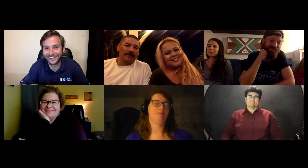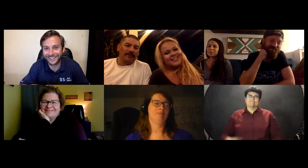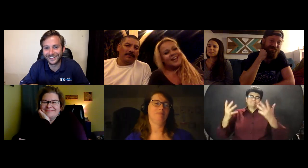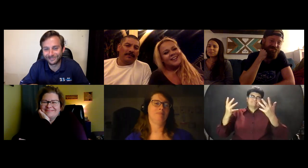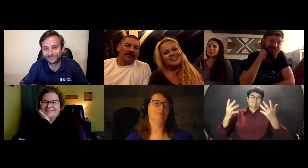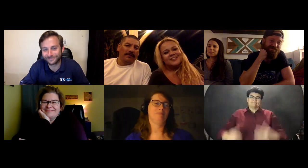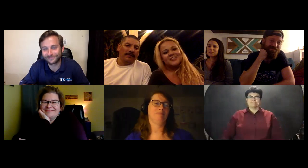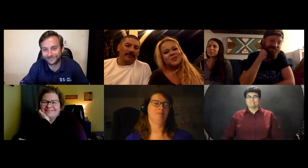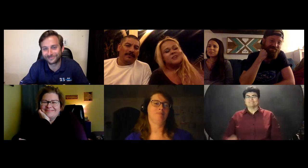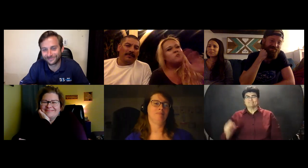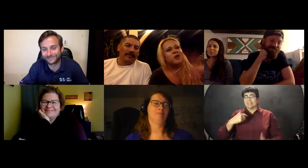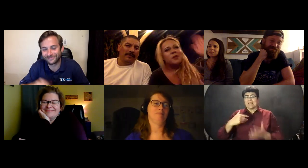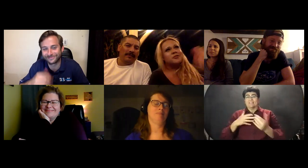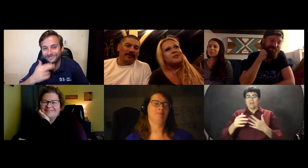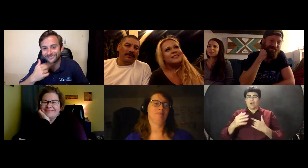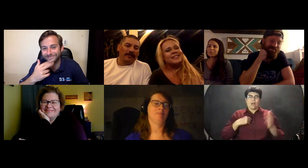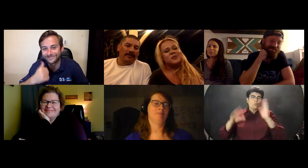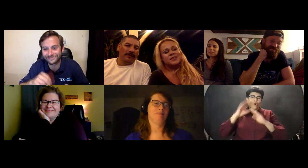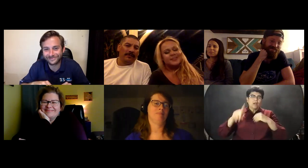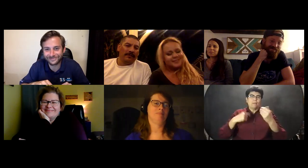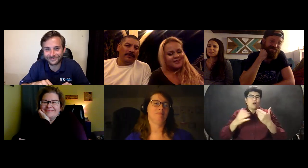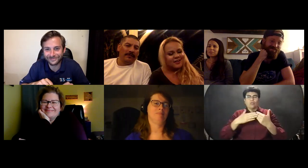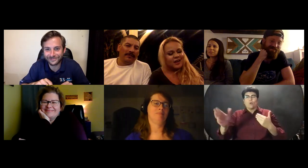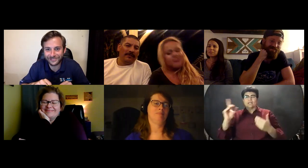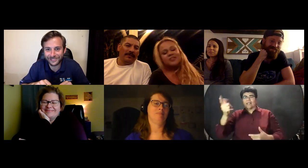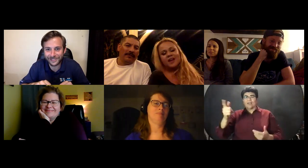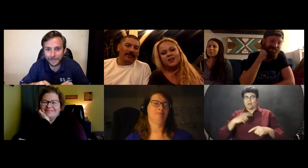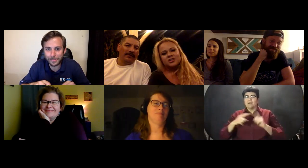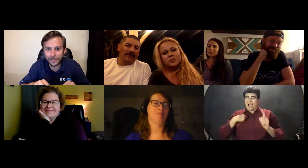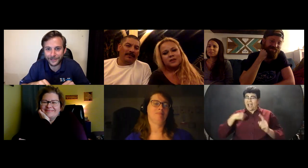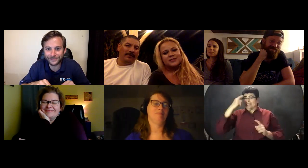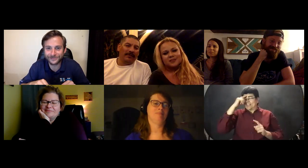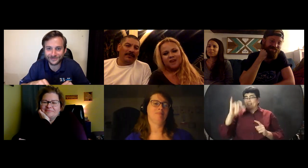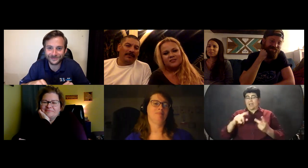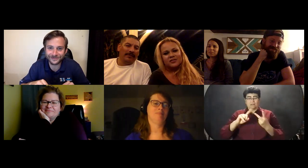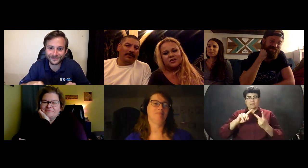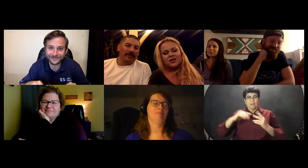yeah even though i'm worried about the rest later but